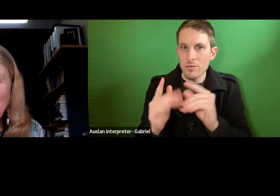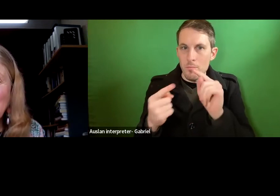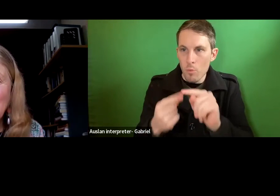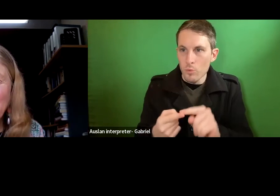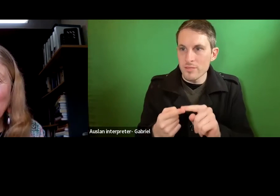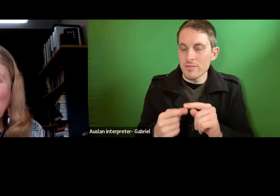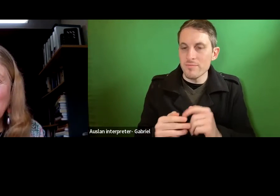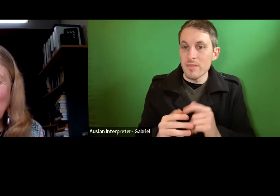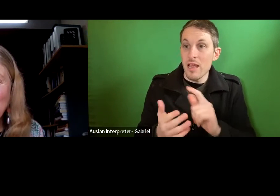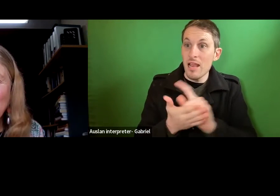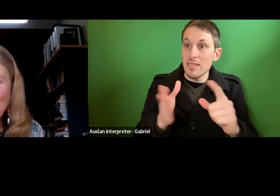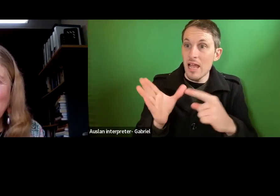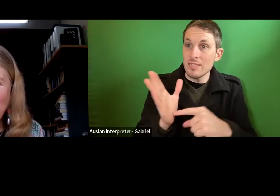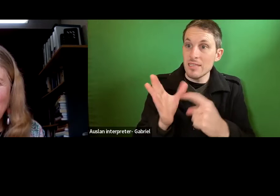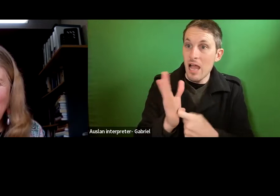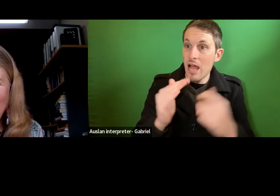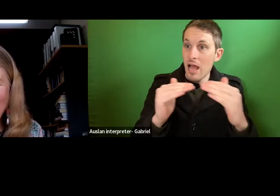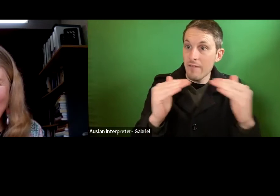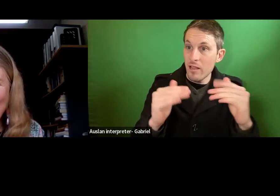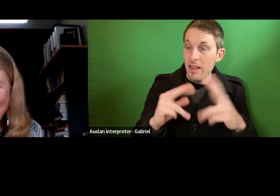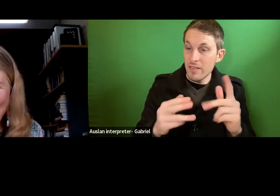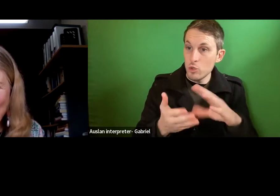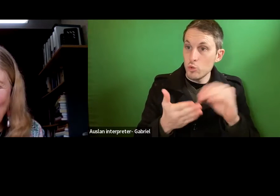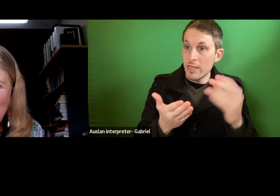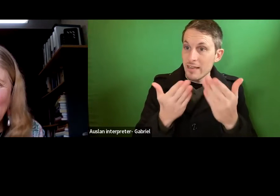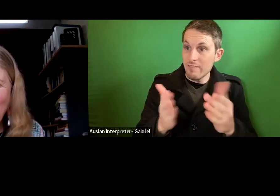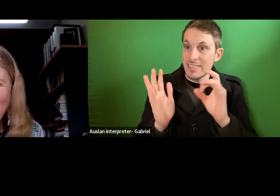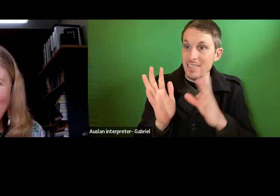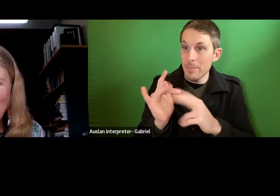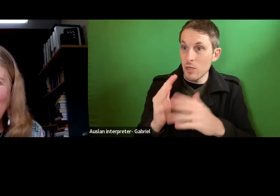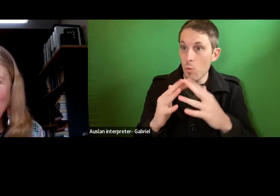ATAR level is when the student is given ten minutes of reading time at the beginning of